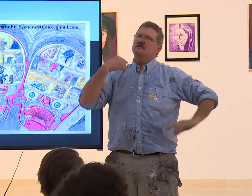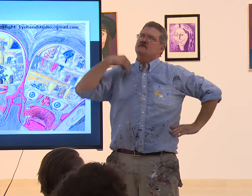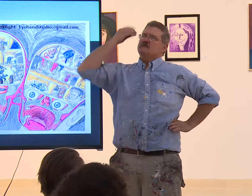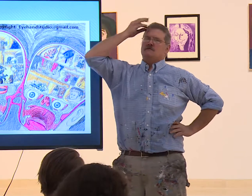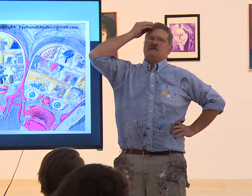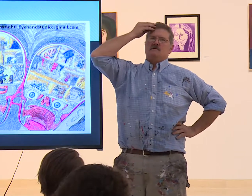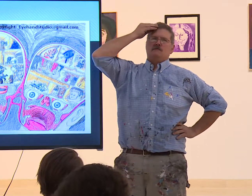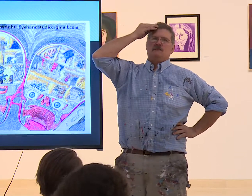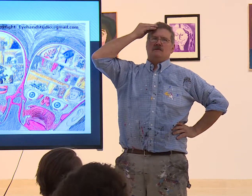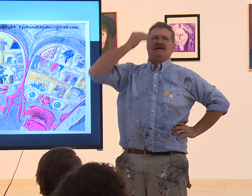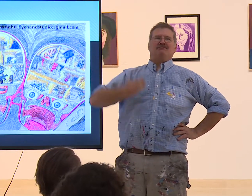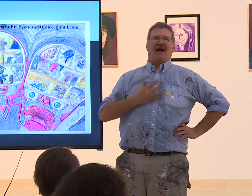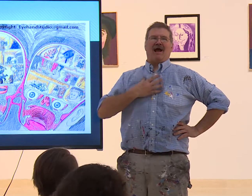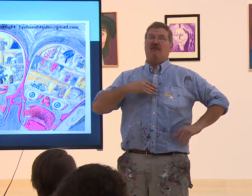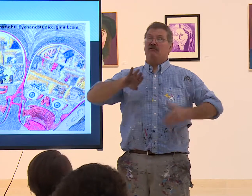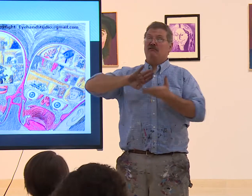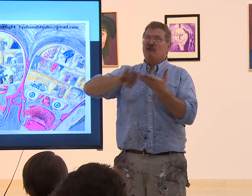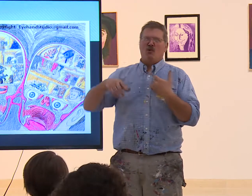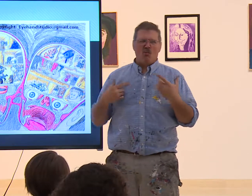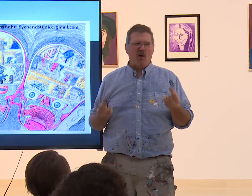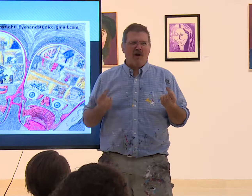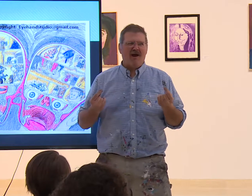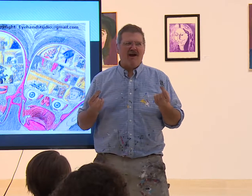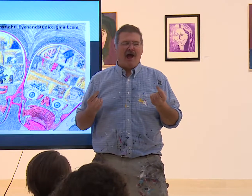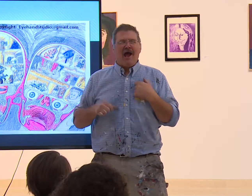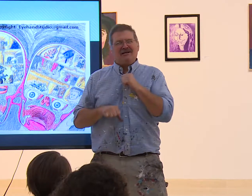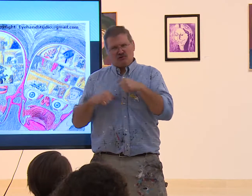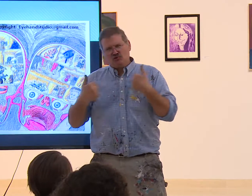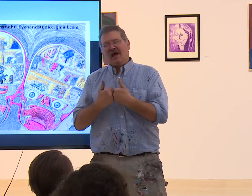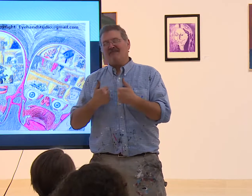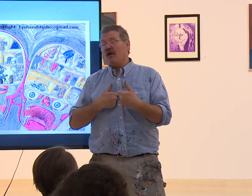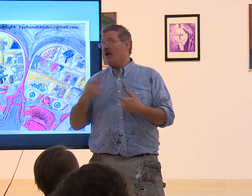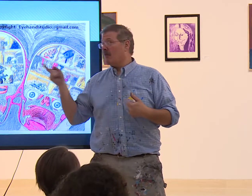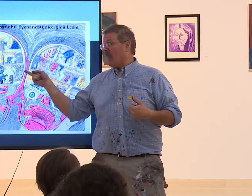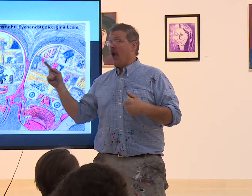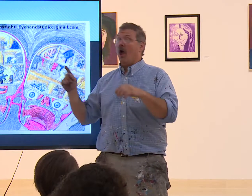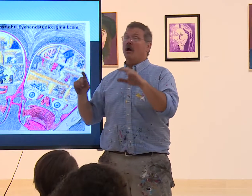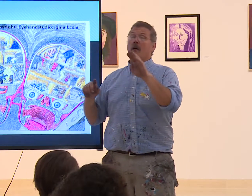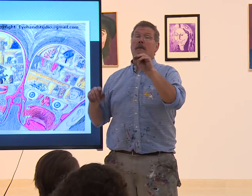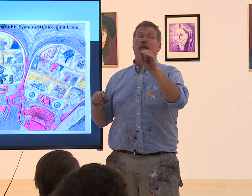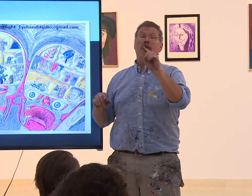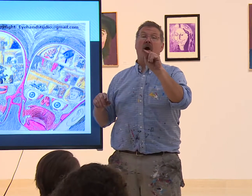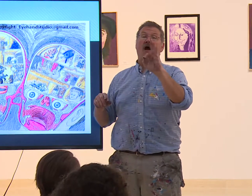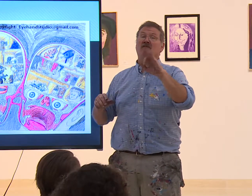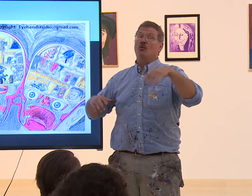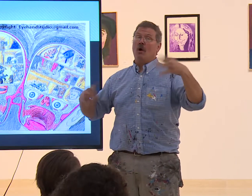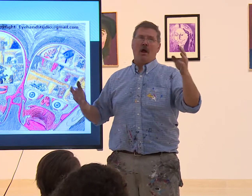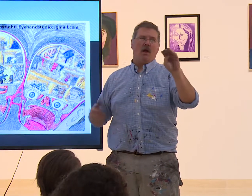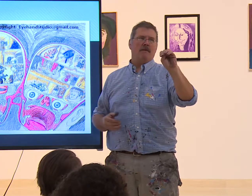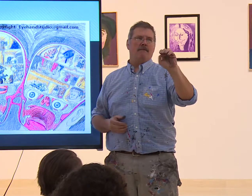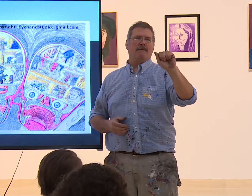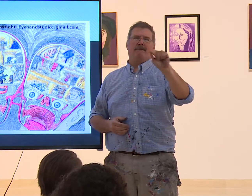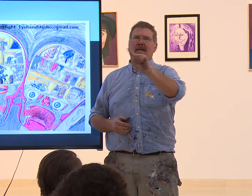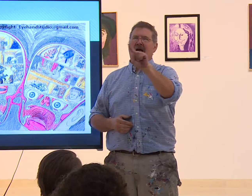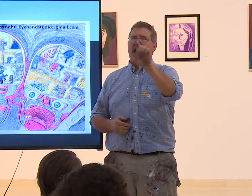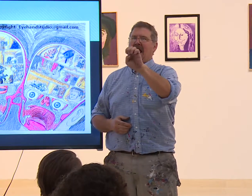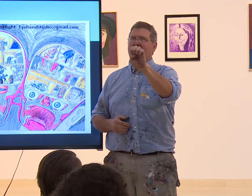I like the idea of the prompt, trying to think of how I can meet that with a work of art.